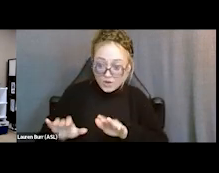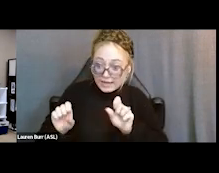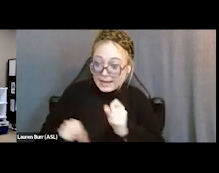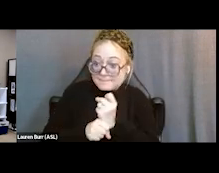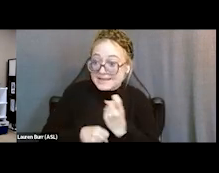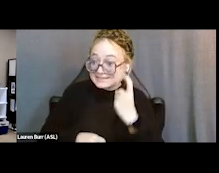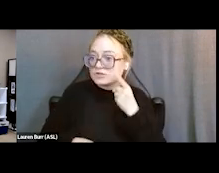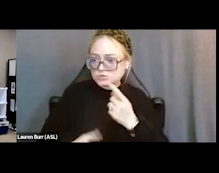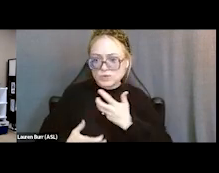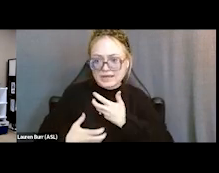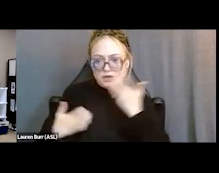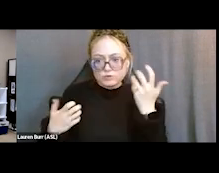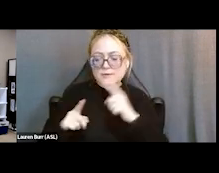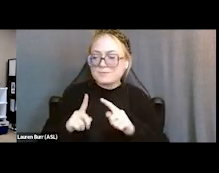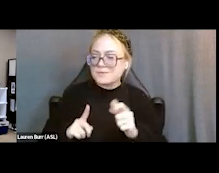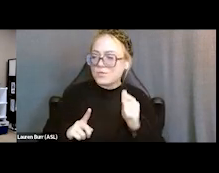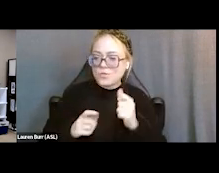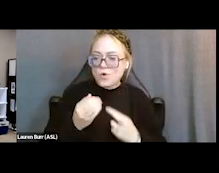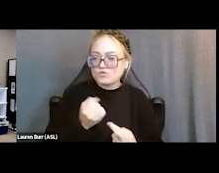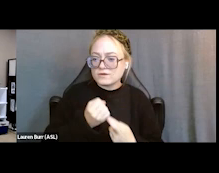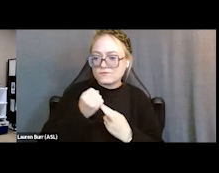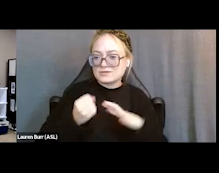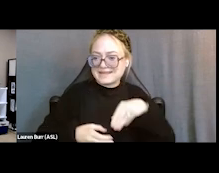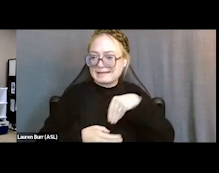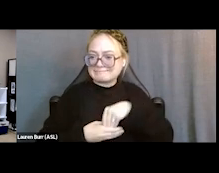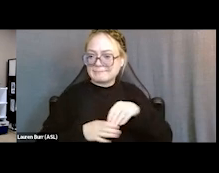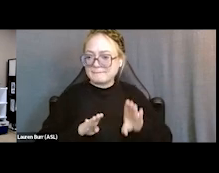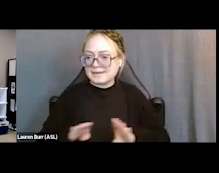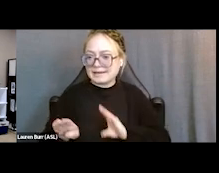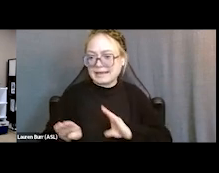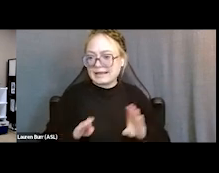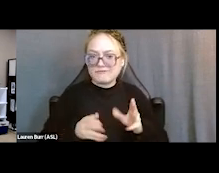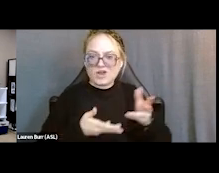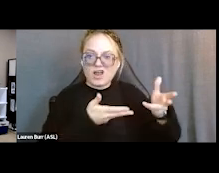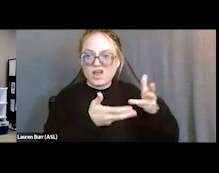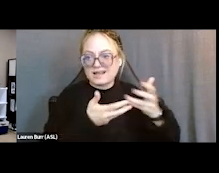but not reinforce her interpersonal behavior, right? Validation can be really reinforcing,